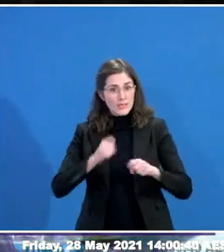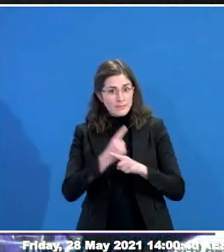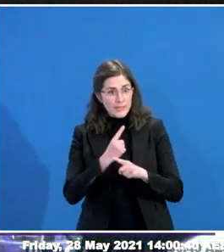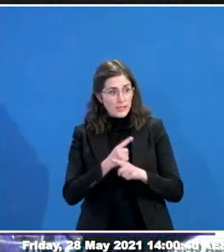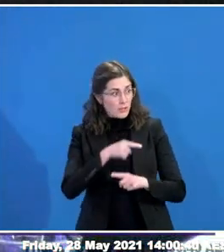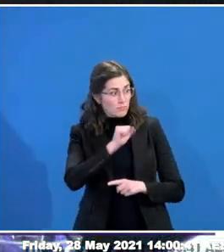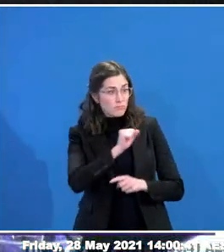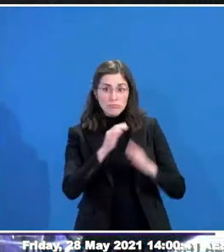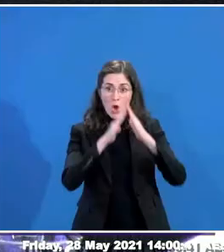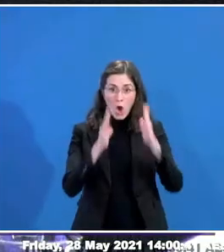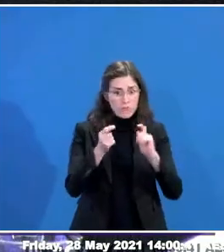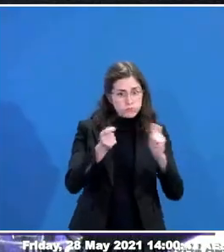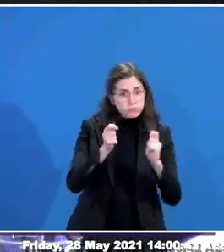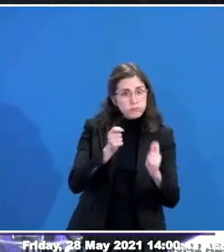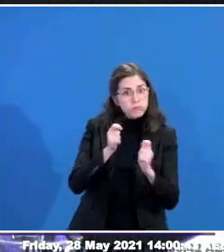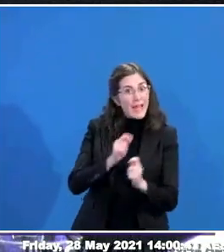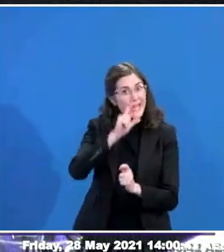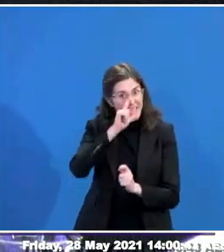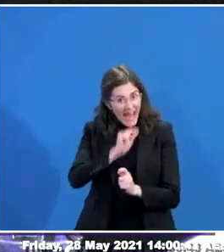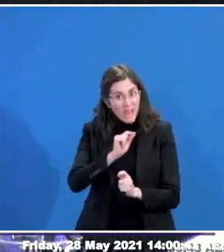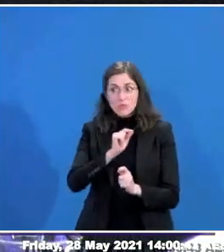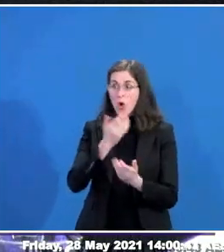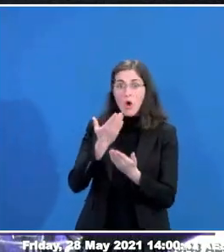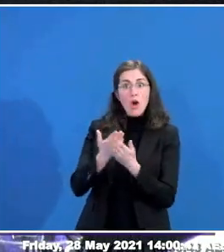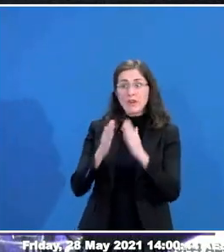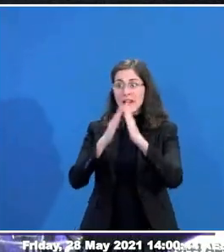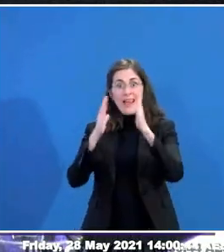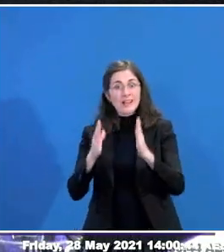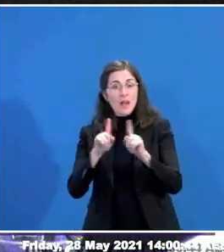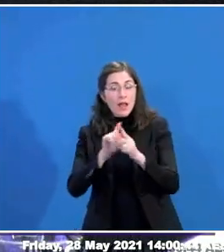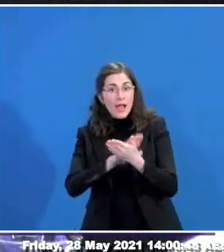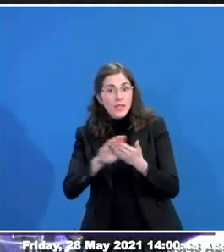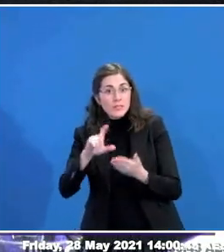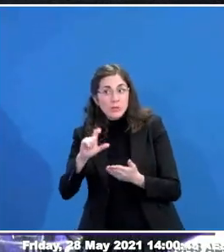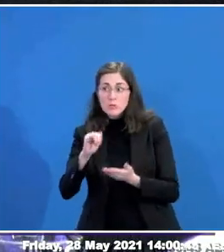MR McNAUGHTON: Chair, there is some guidelines around that because State and Territory systems are required to make reasonable